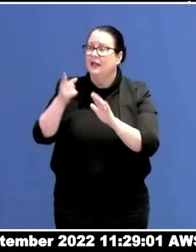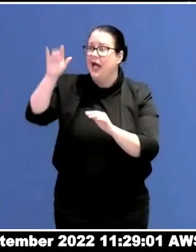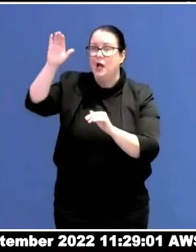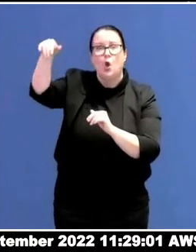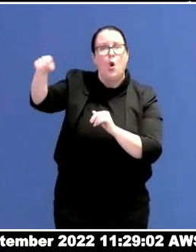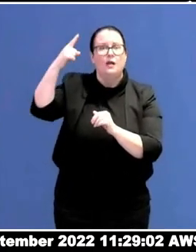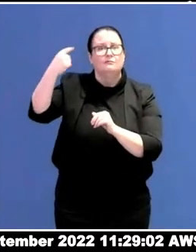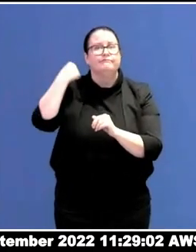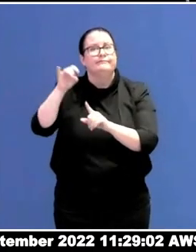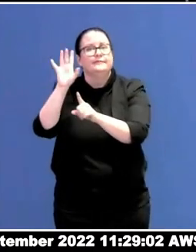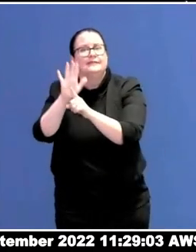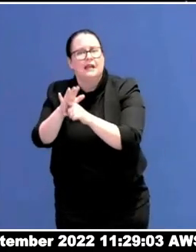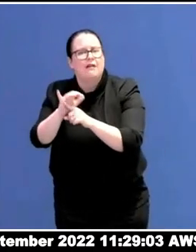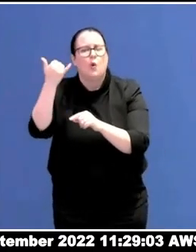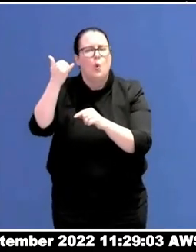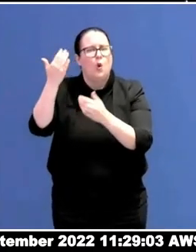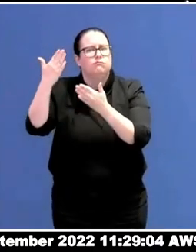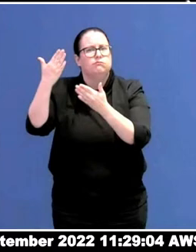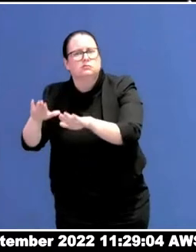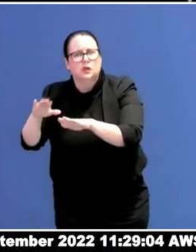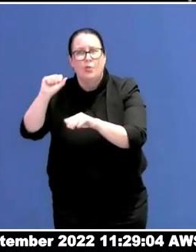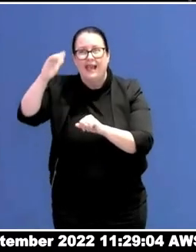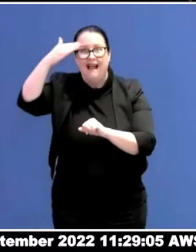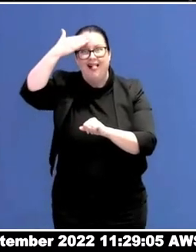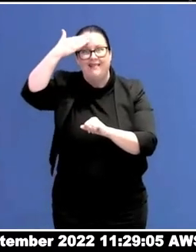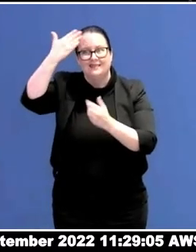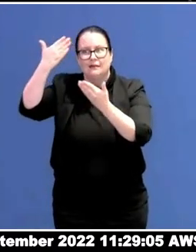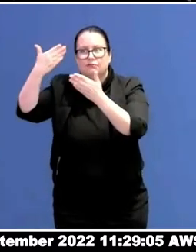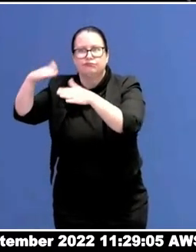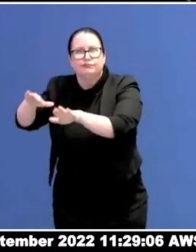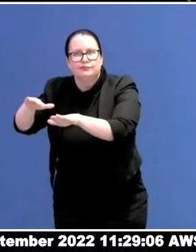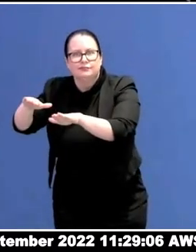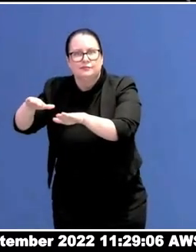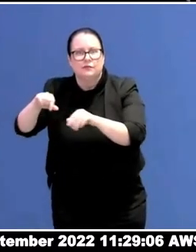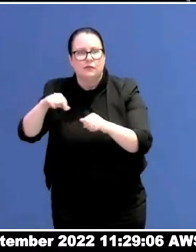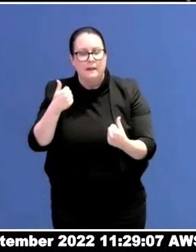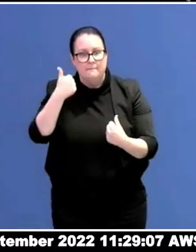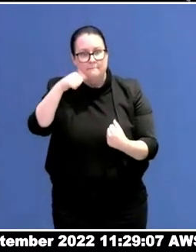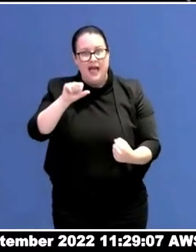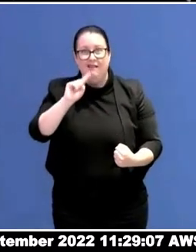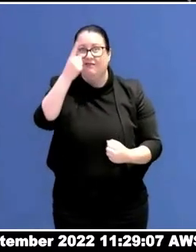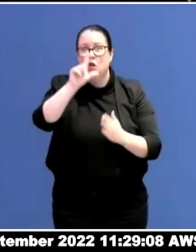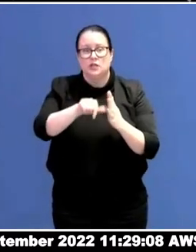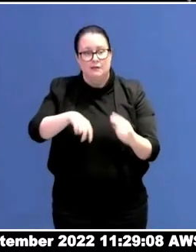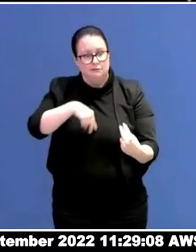or one of their Elders may have passed away. You see an Aboriginal person for the very first time, brother, I'm sorry about what